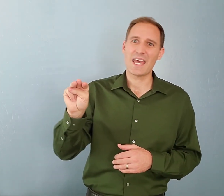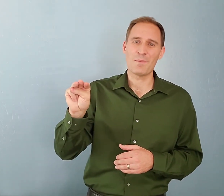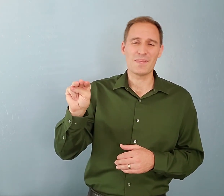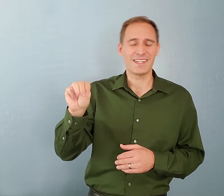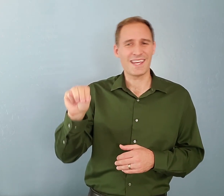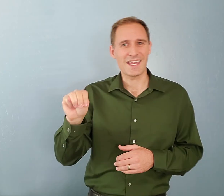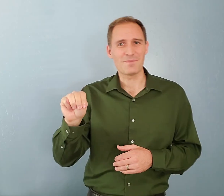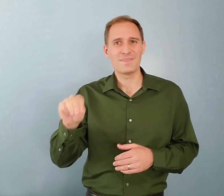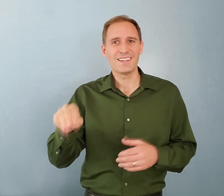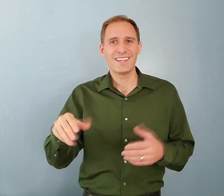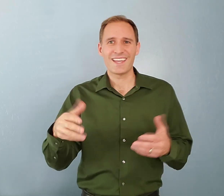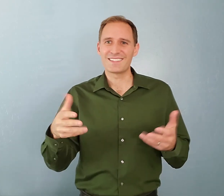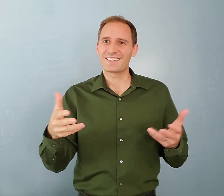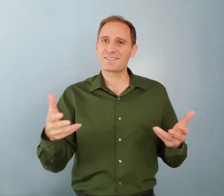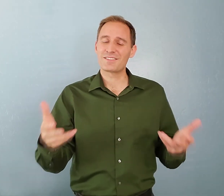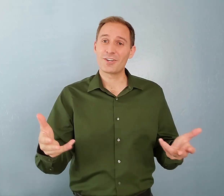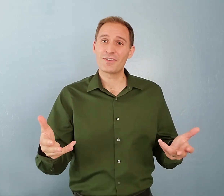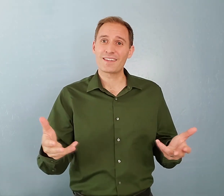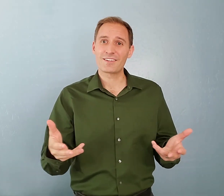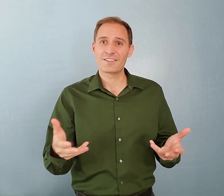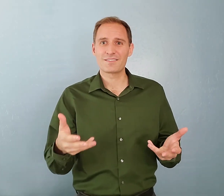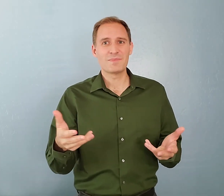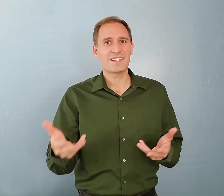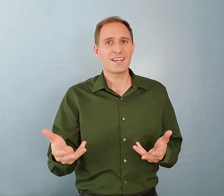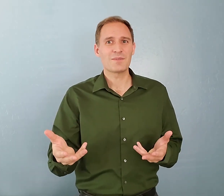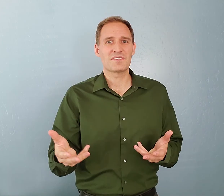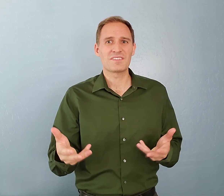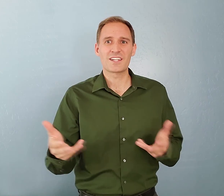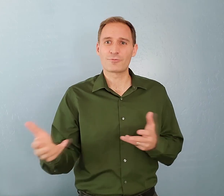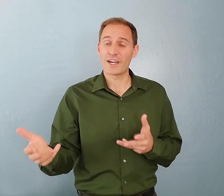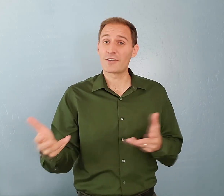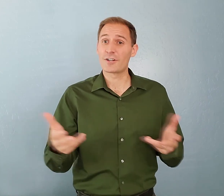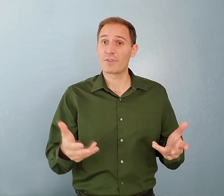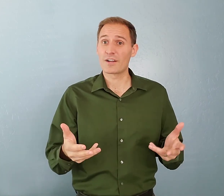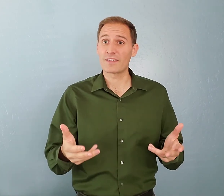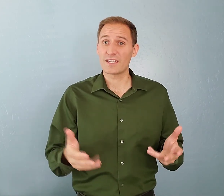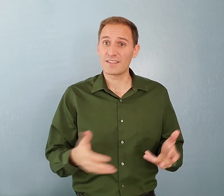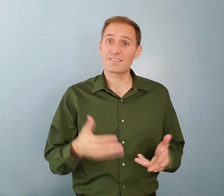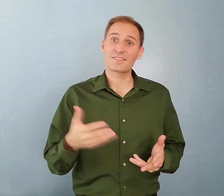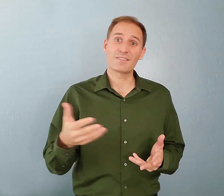and just know that there many times it's not a right or a wrong thing it's just a